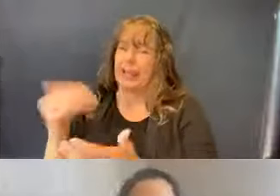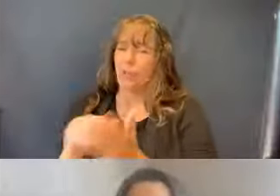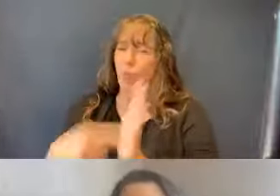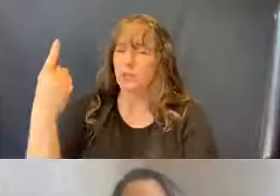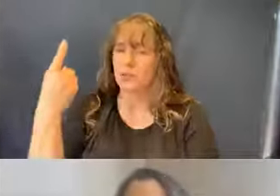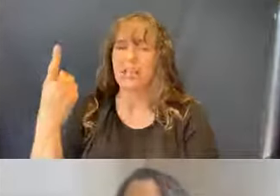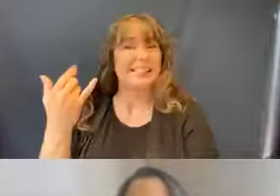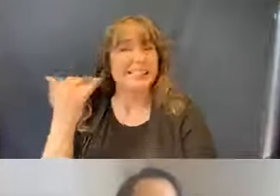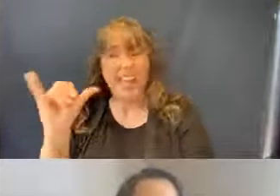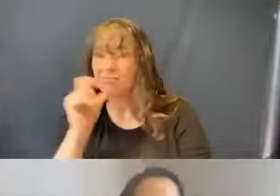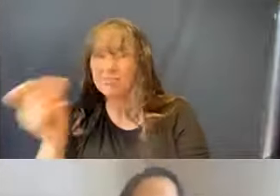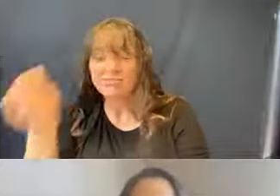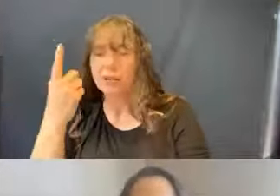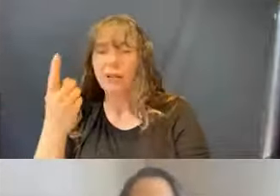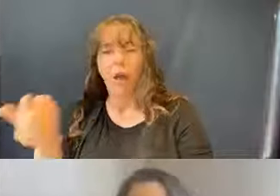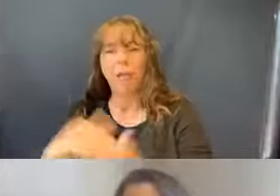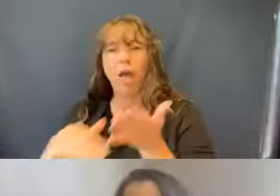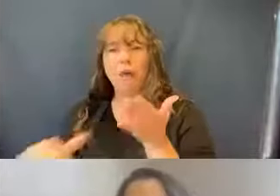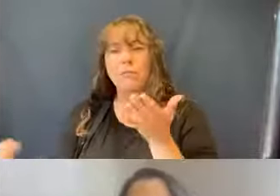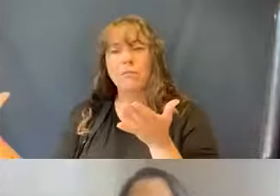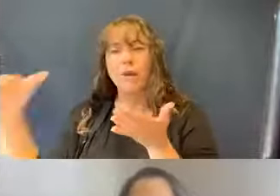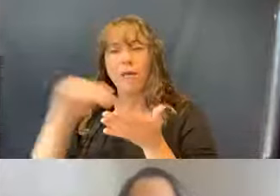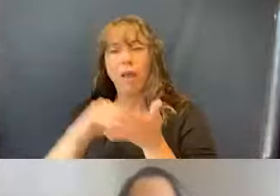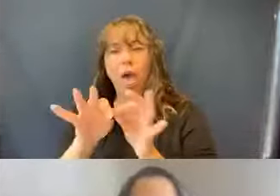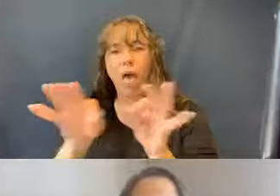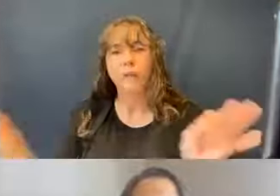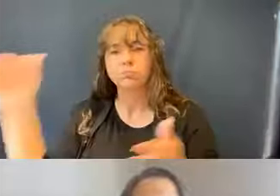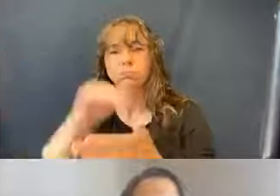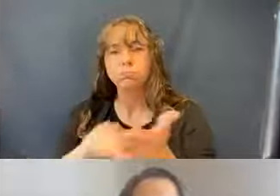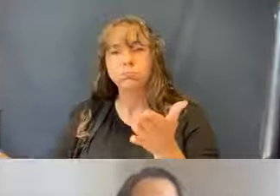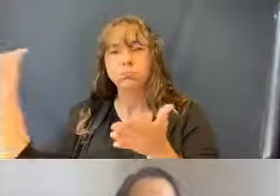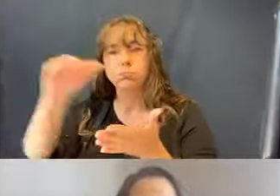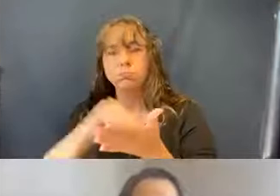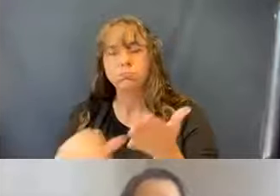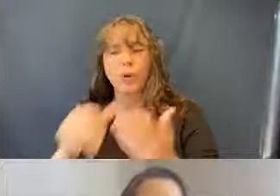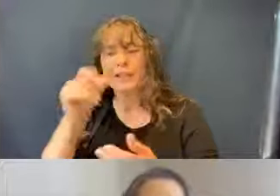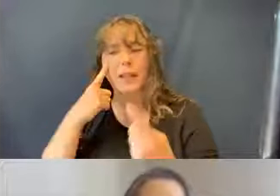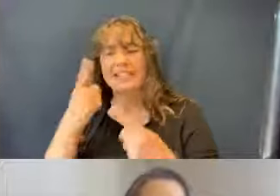the same thing is not going to likely to be successful. You're running into situations